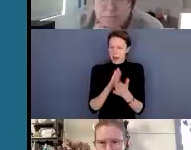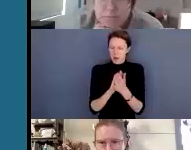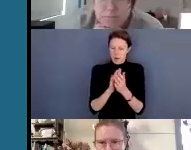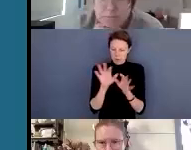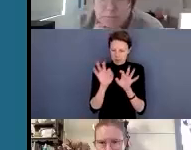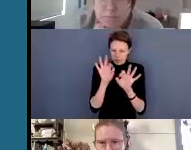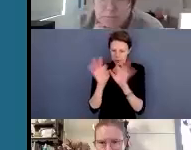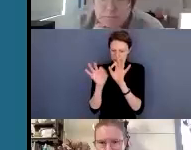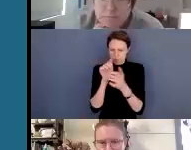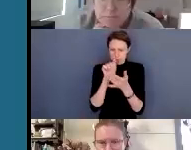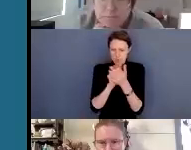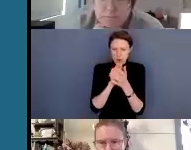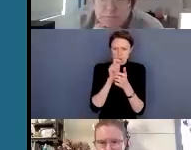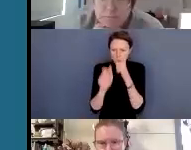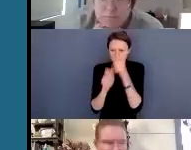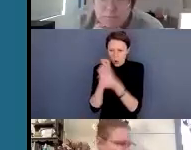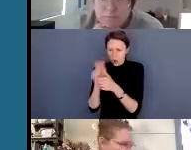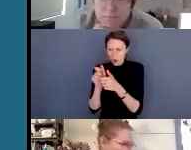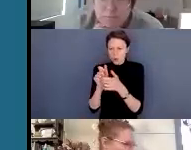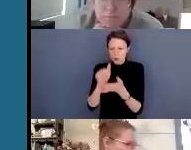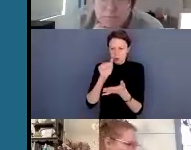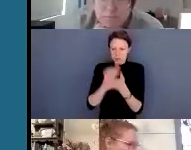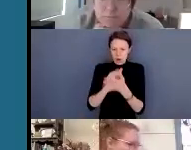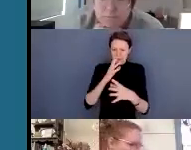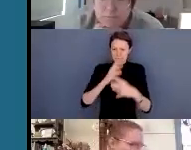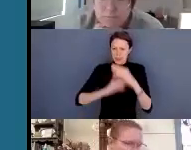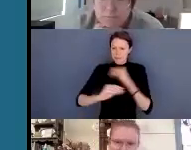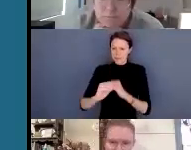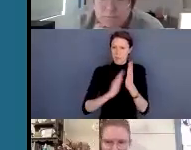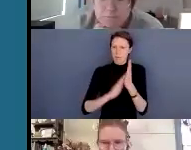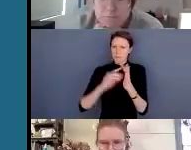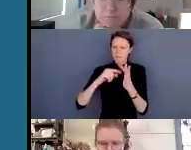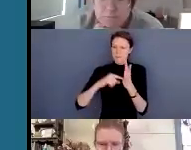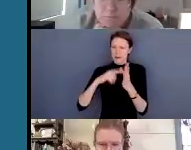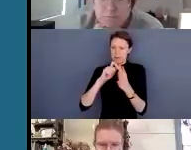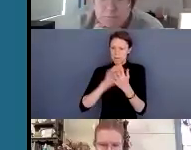all the sort of beautiful things that go into shaping up our message, to make it the the most